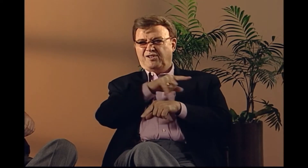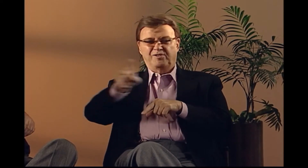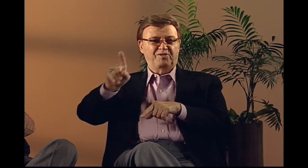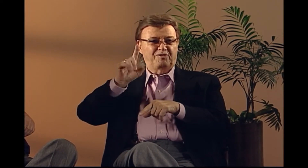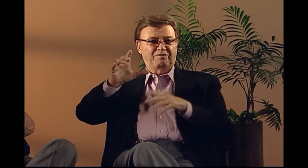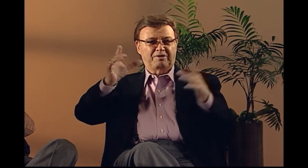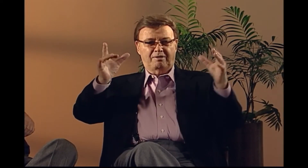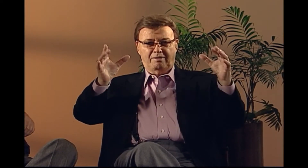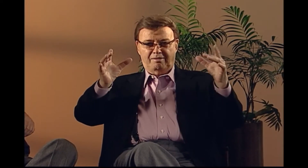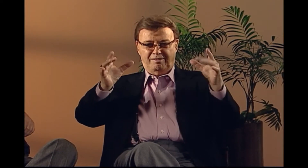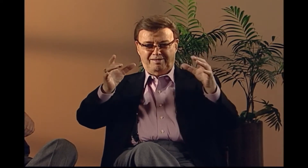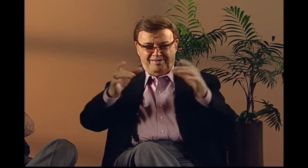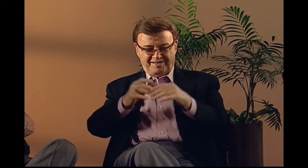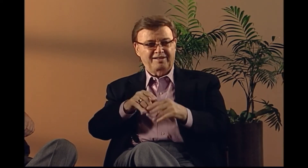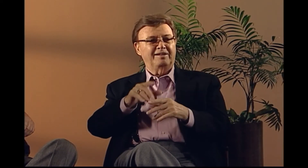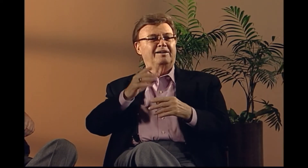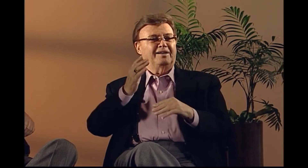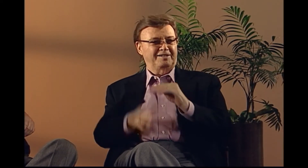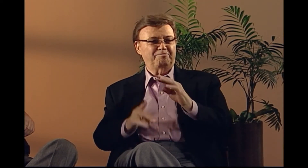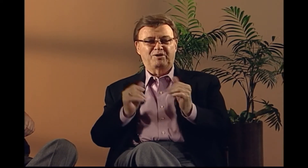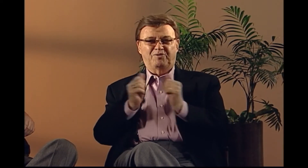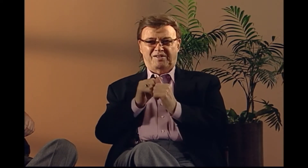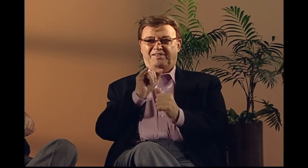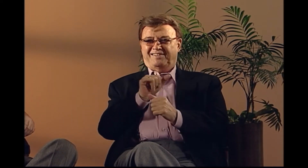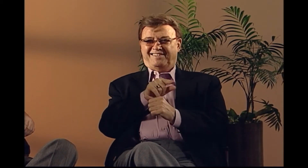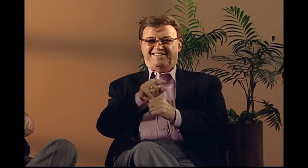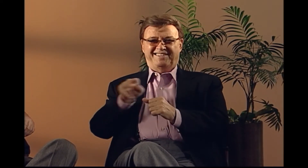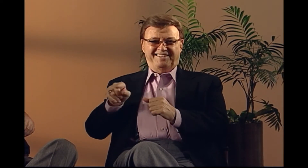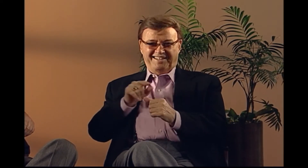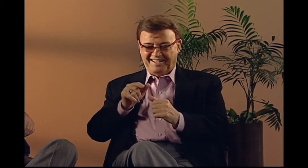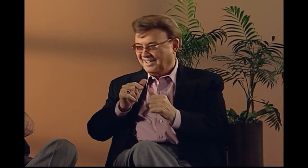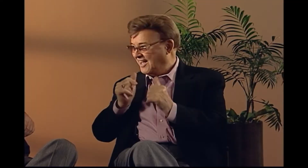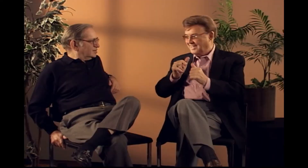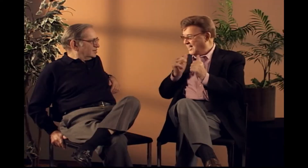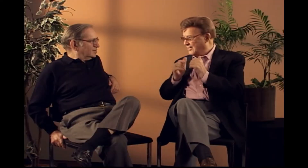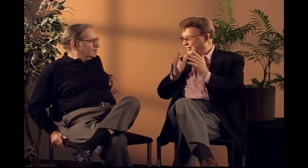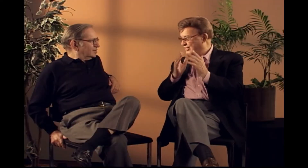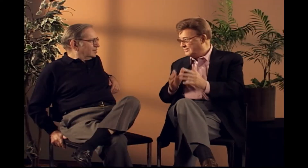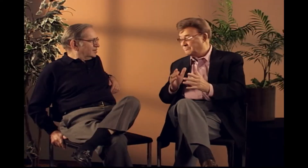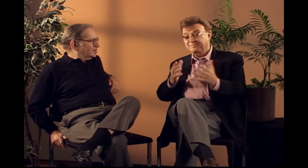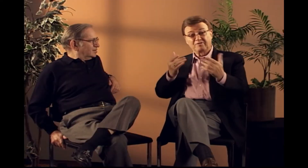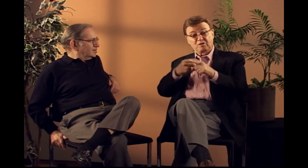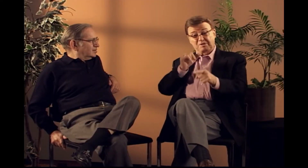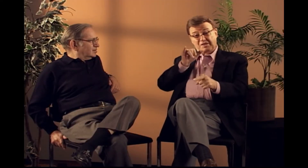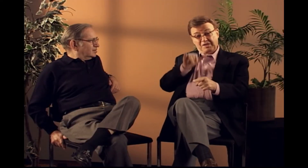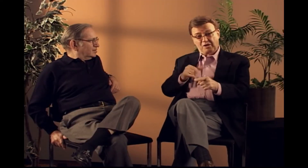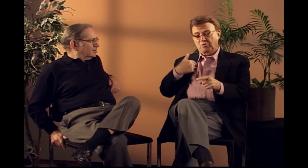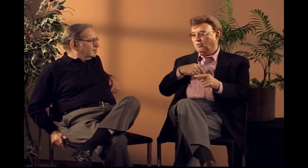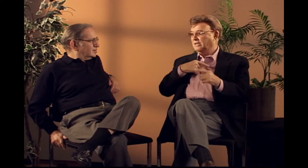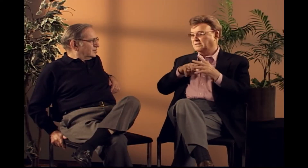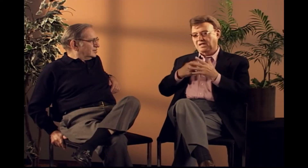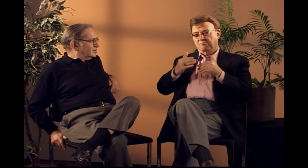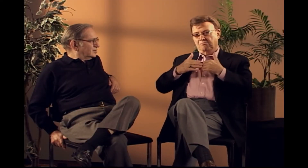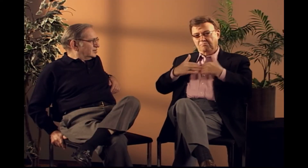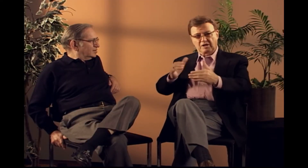We started that process, whittled it down from 100 to 20 final individuals, for the actors and actresses.